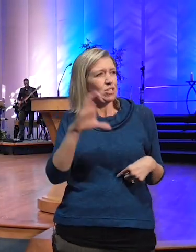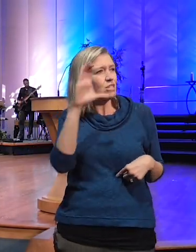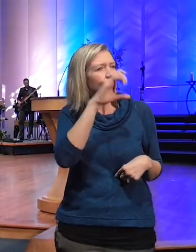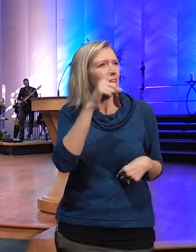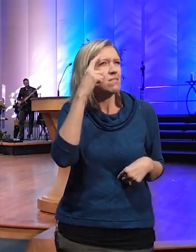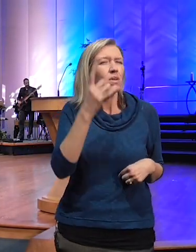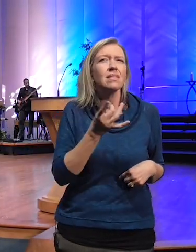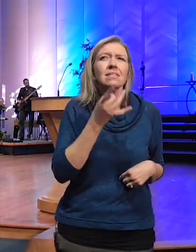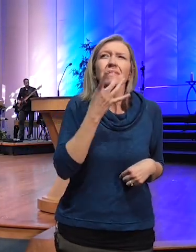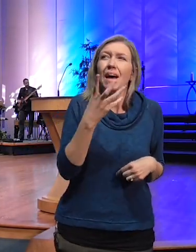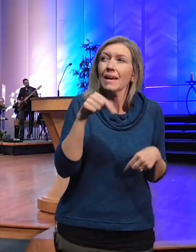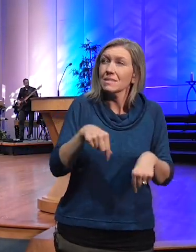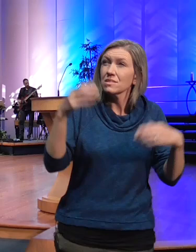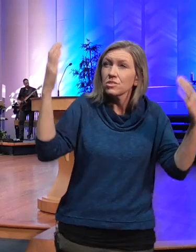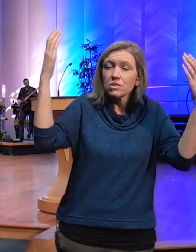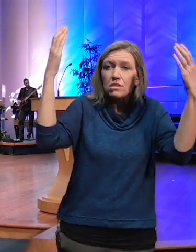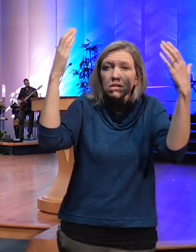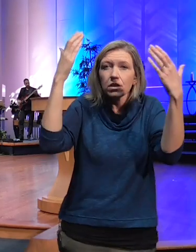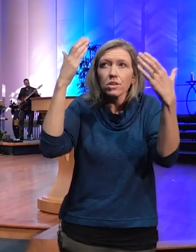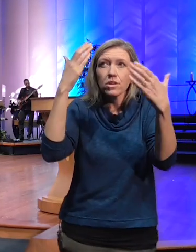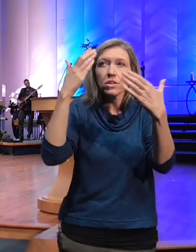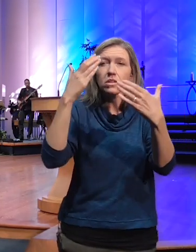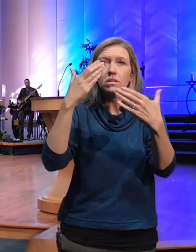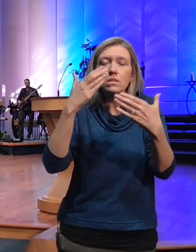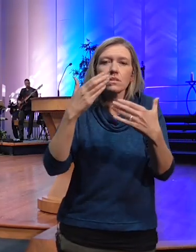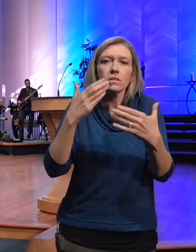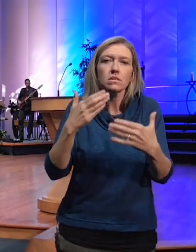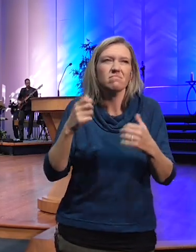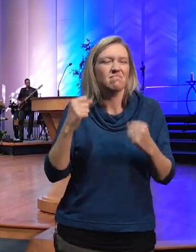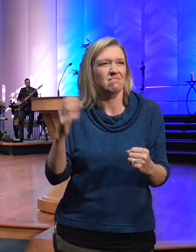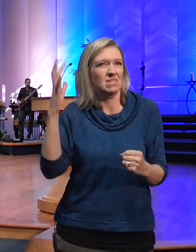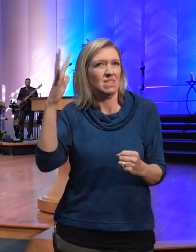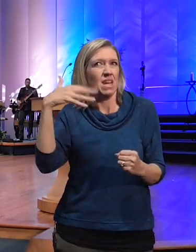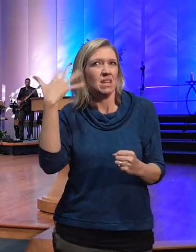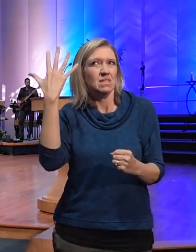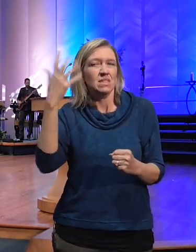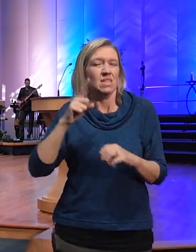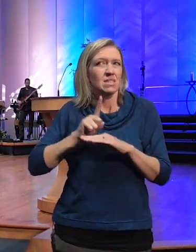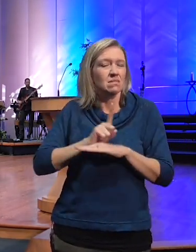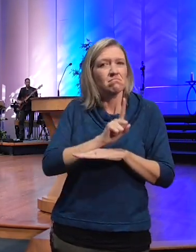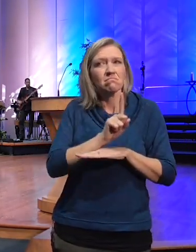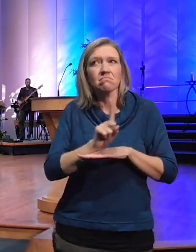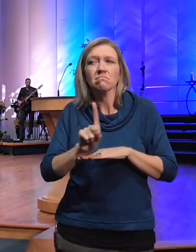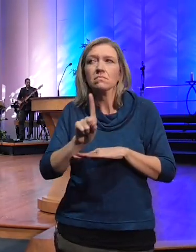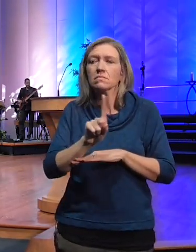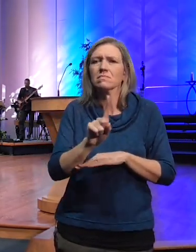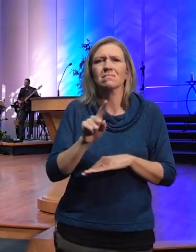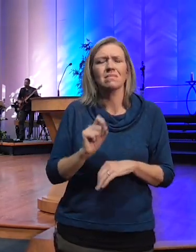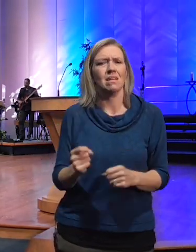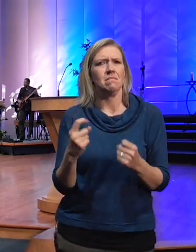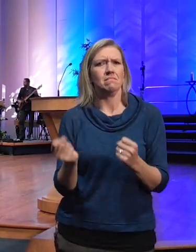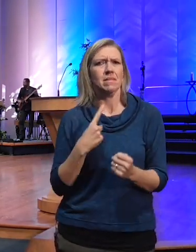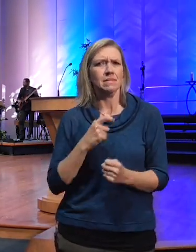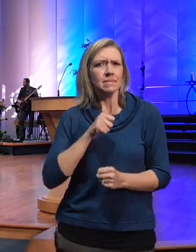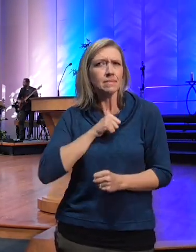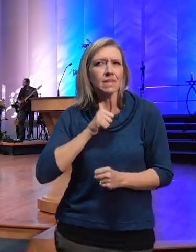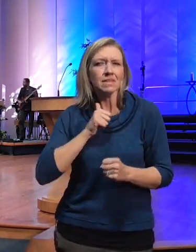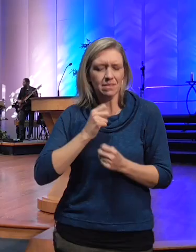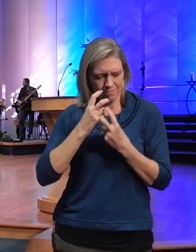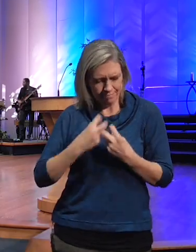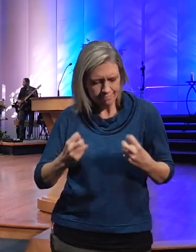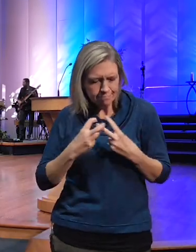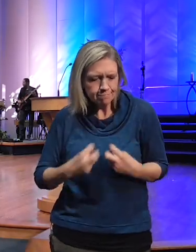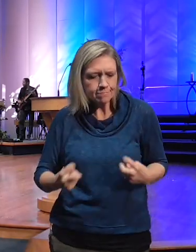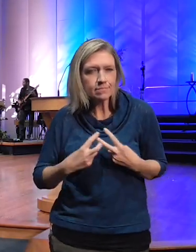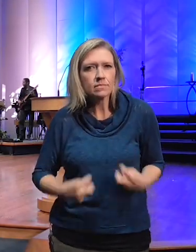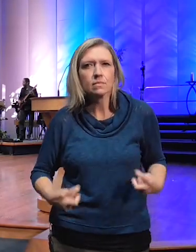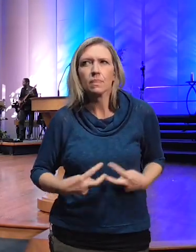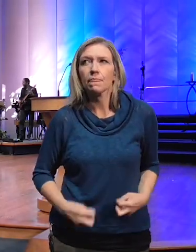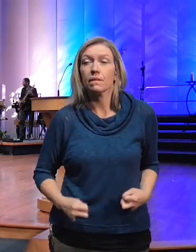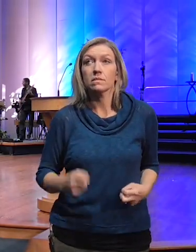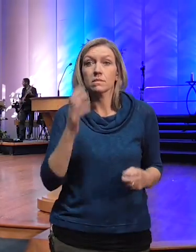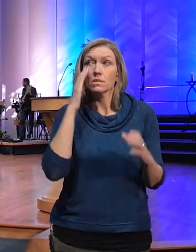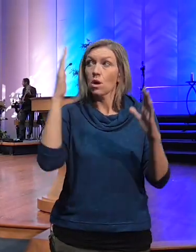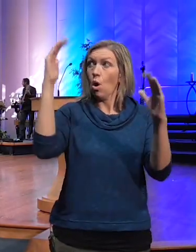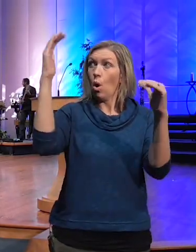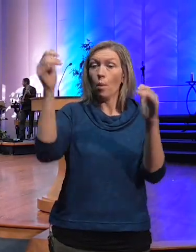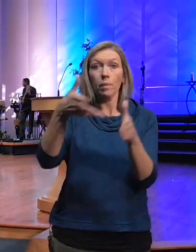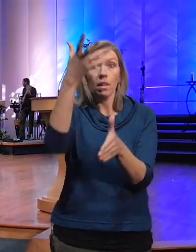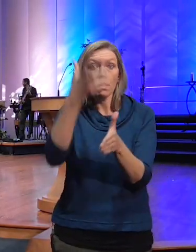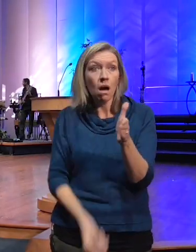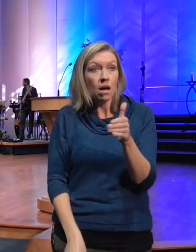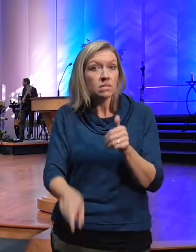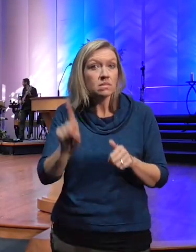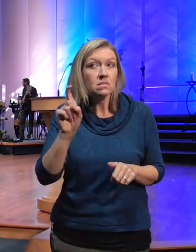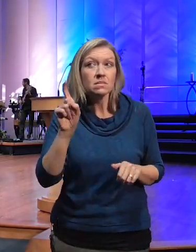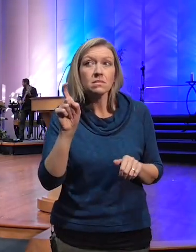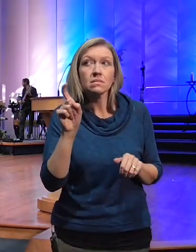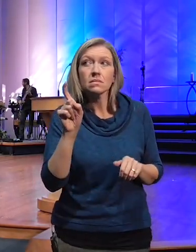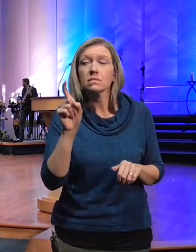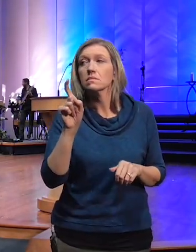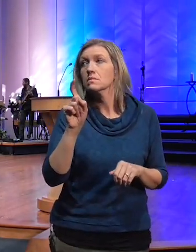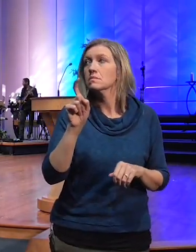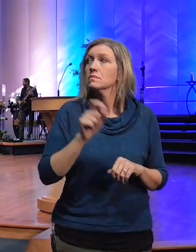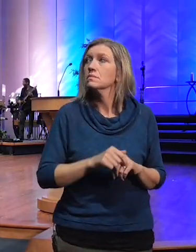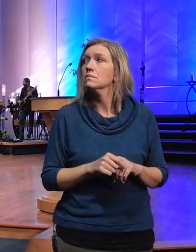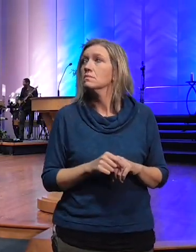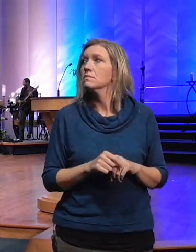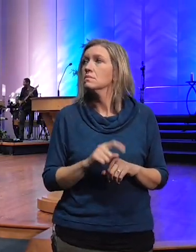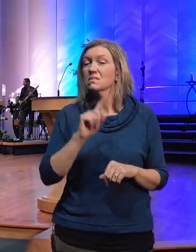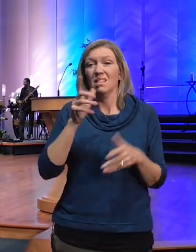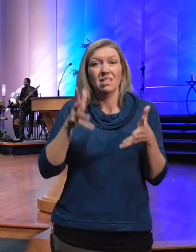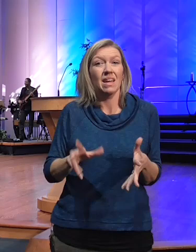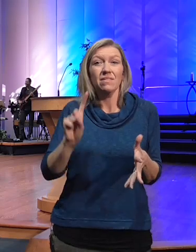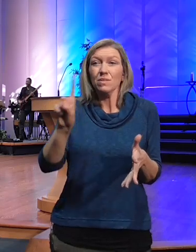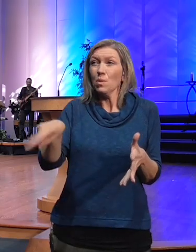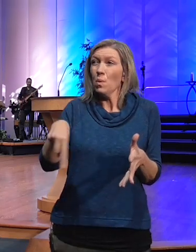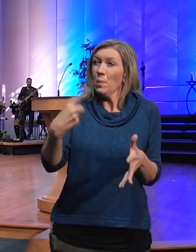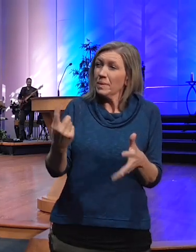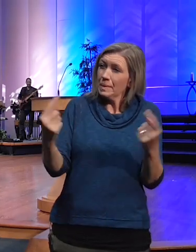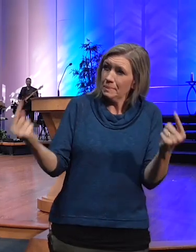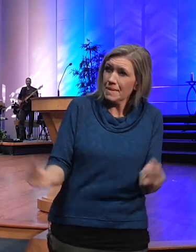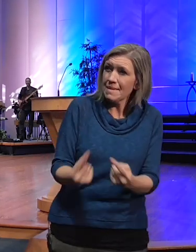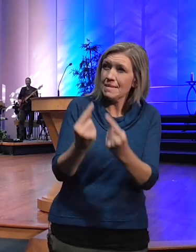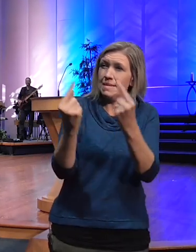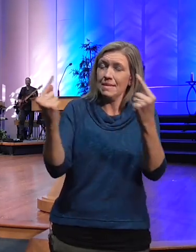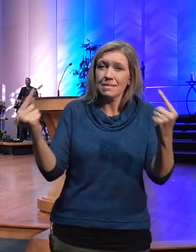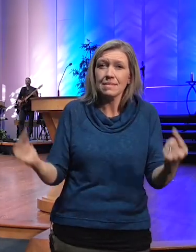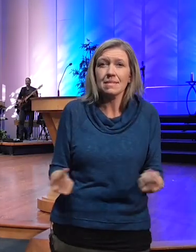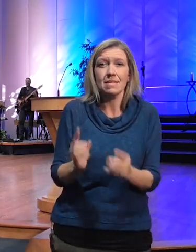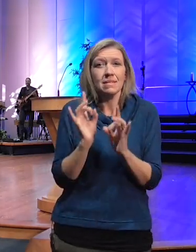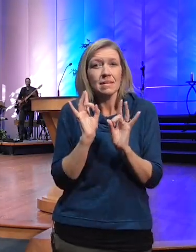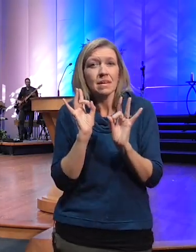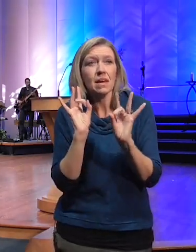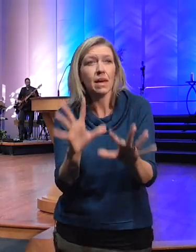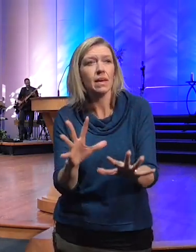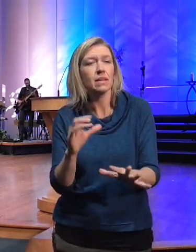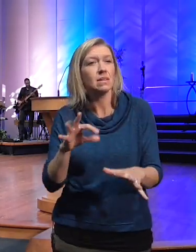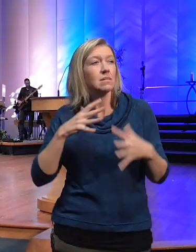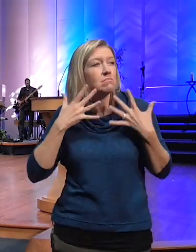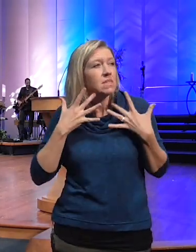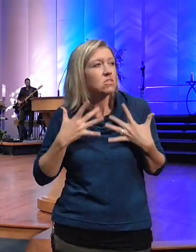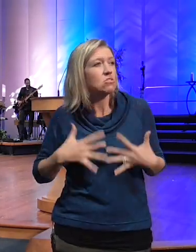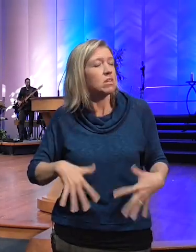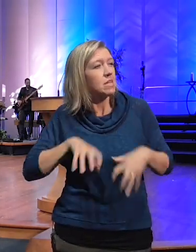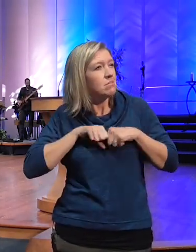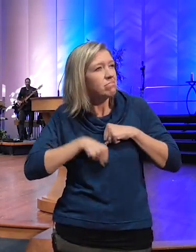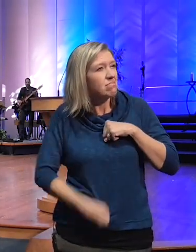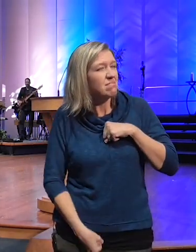the darkness of insanity ask myself is Our Hope lost is there only pain and hatred and misery